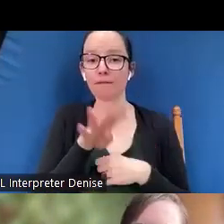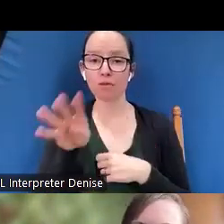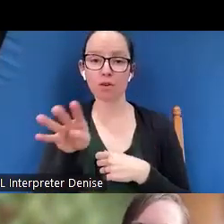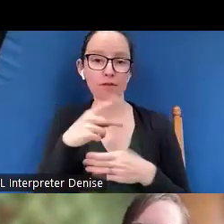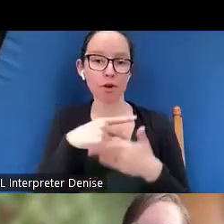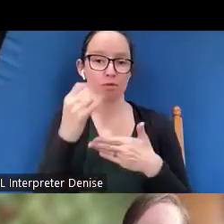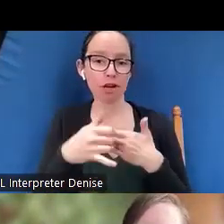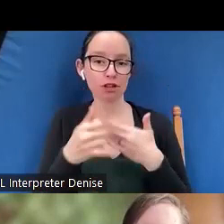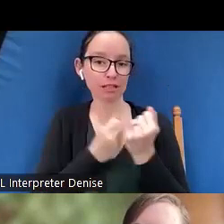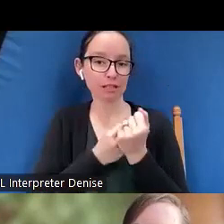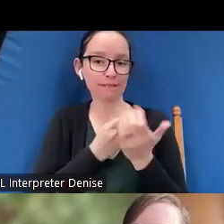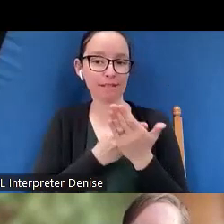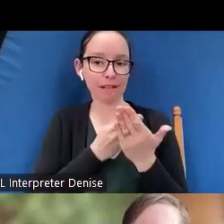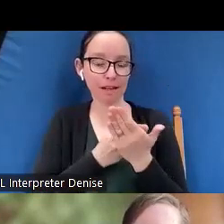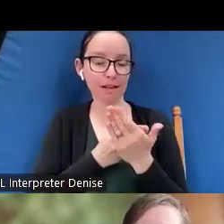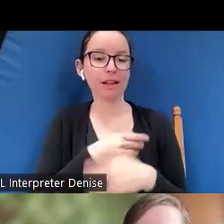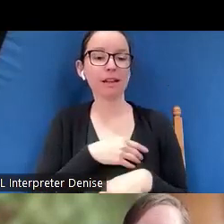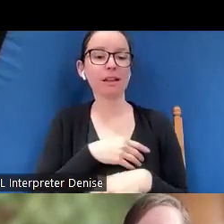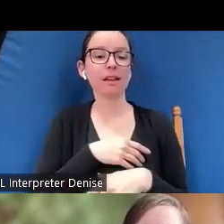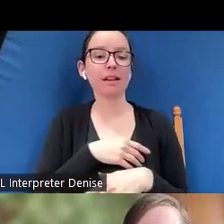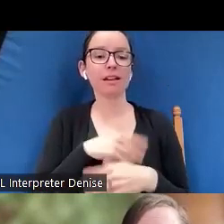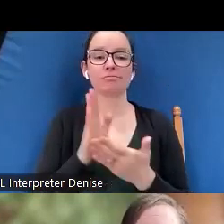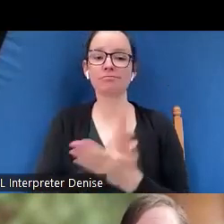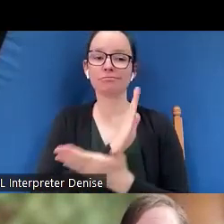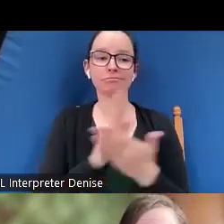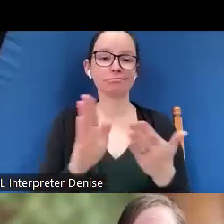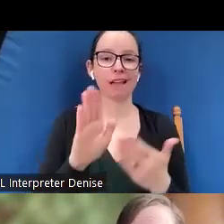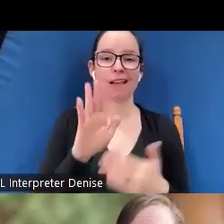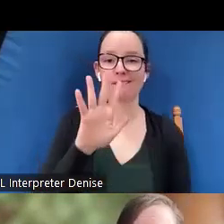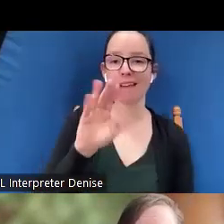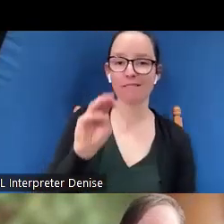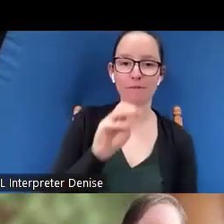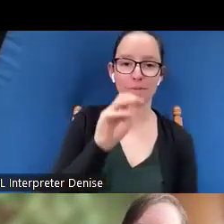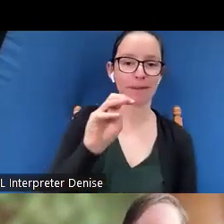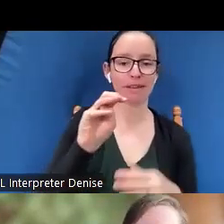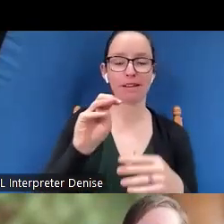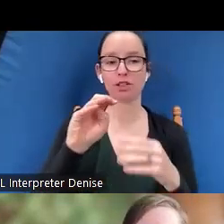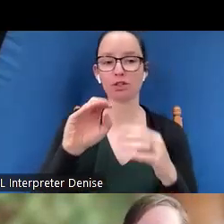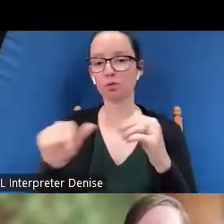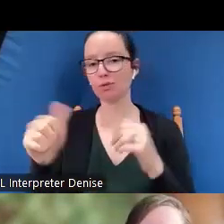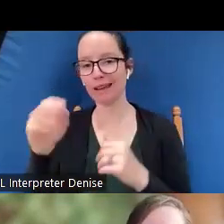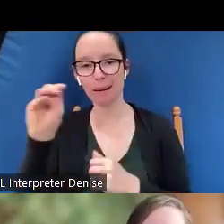to range in amount from 5 to 10 million and those are hosted at